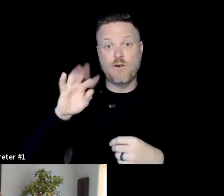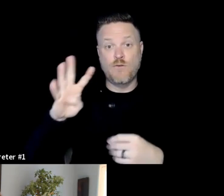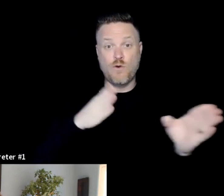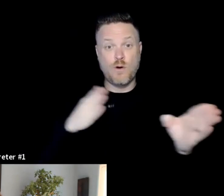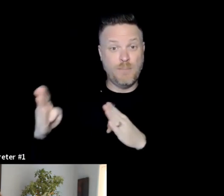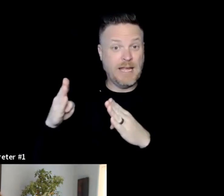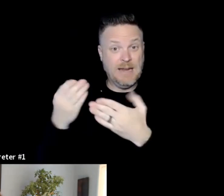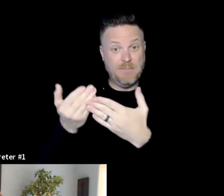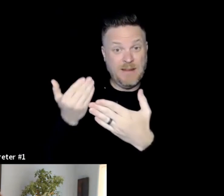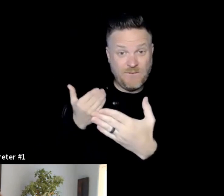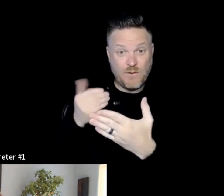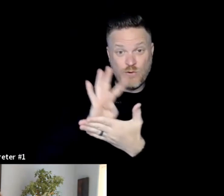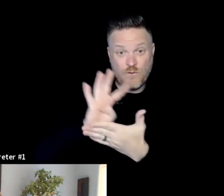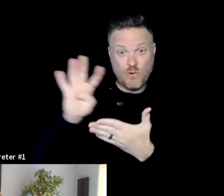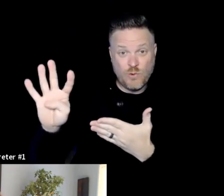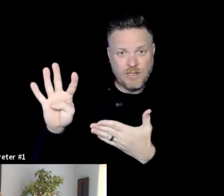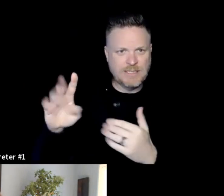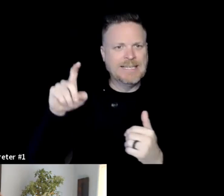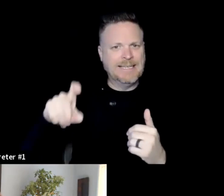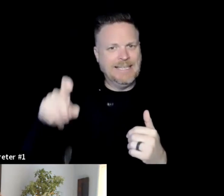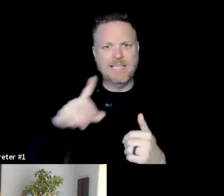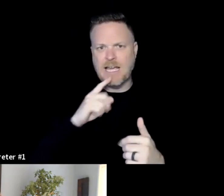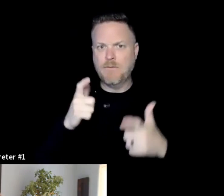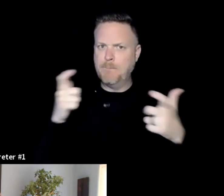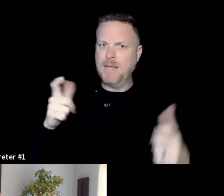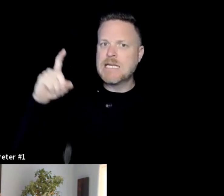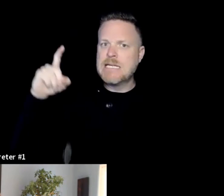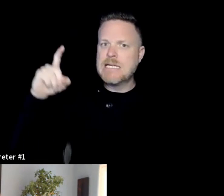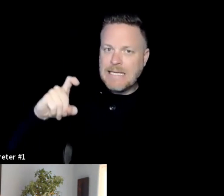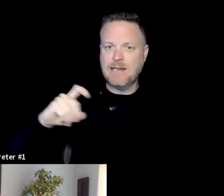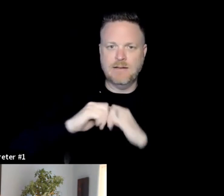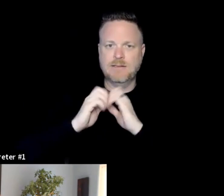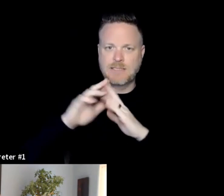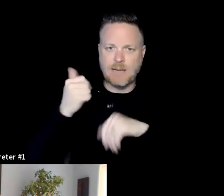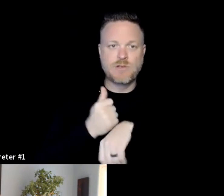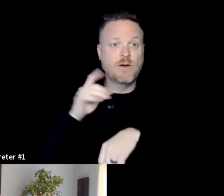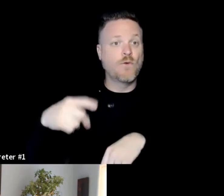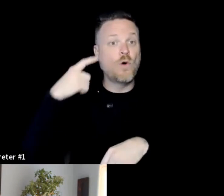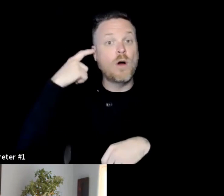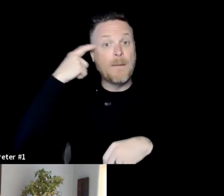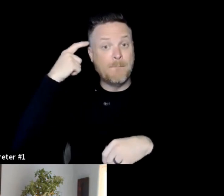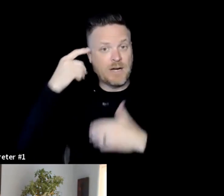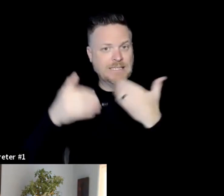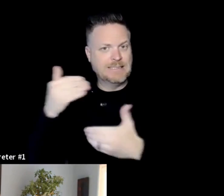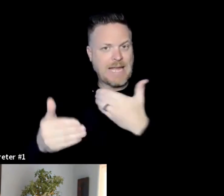four weeks, there need to be a need established. So BrainSTEPS, we really shy away from that with